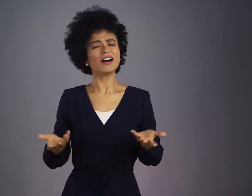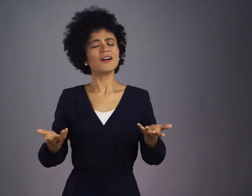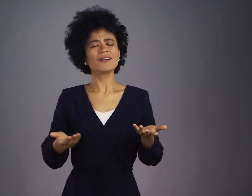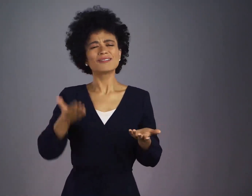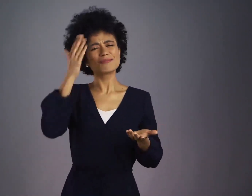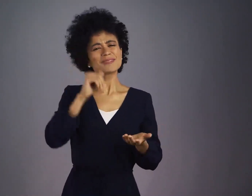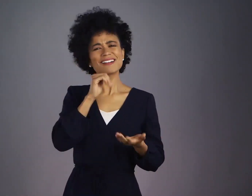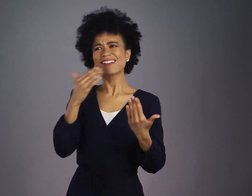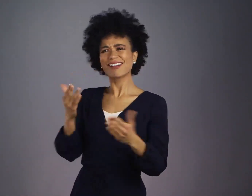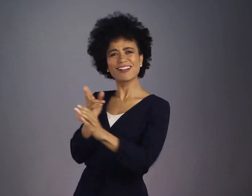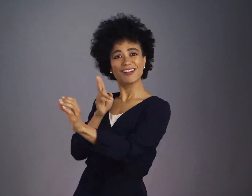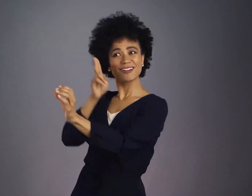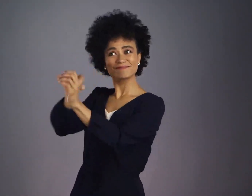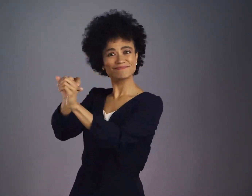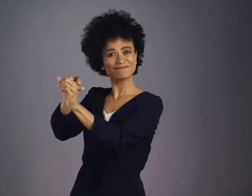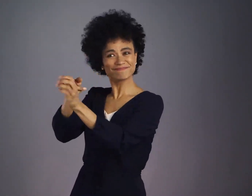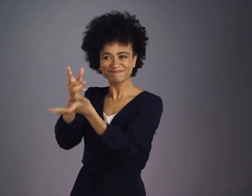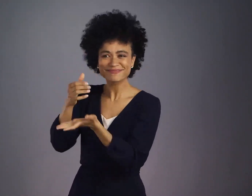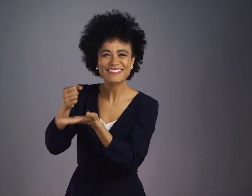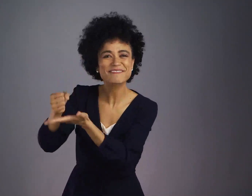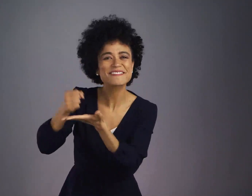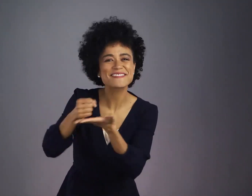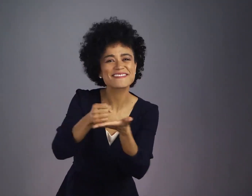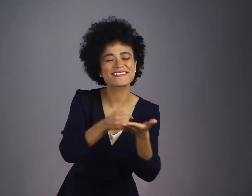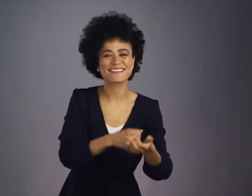You should join in his efforts as much as you possibly can.